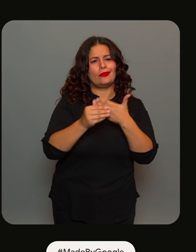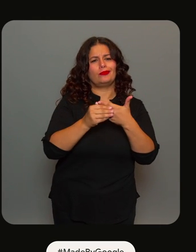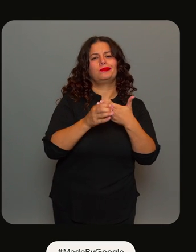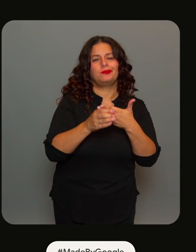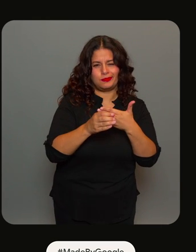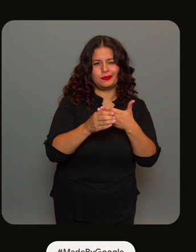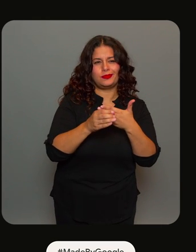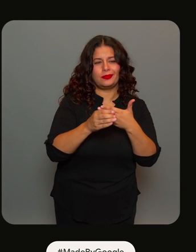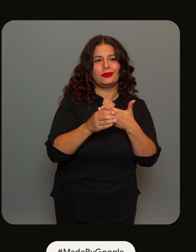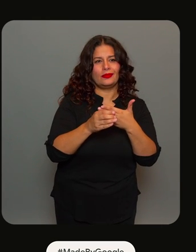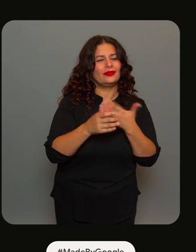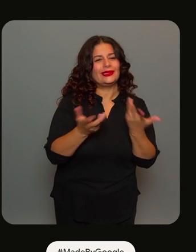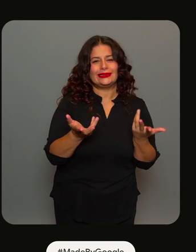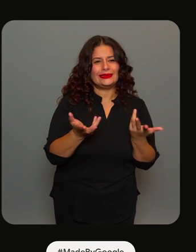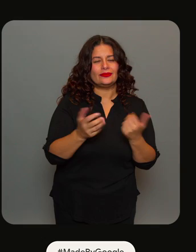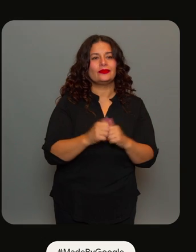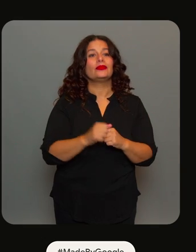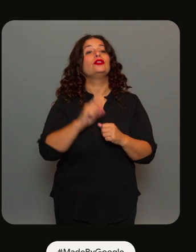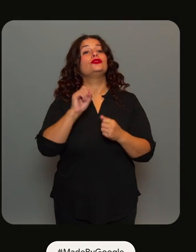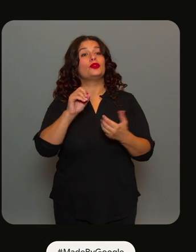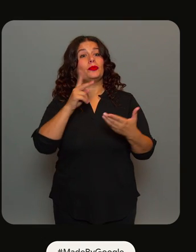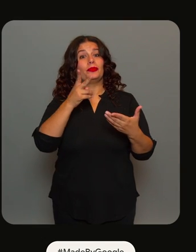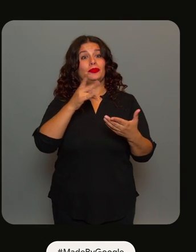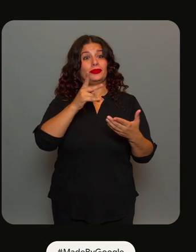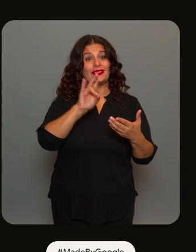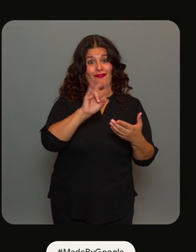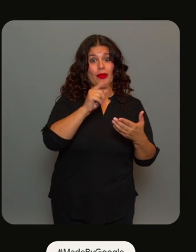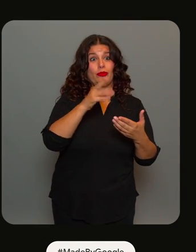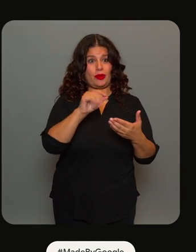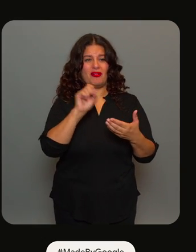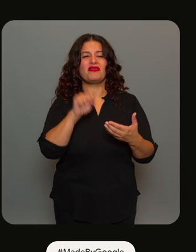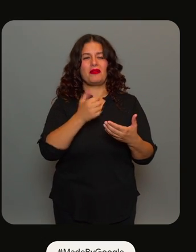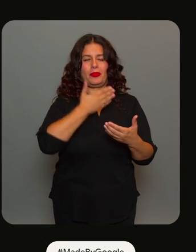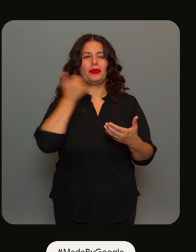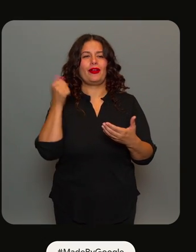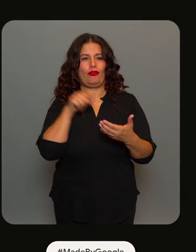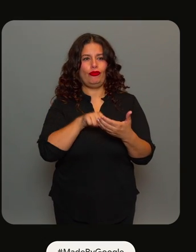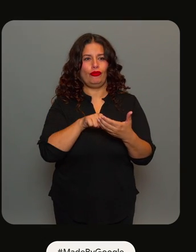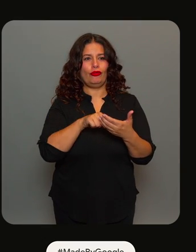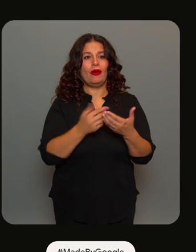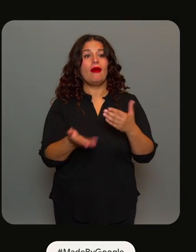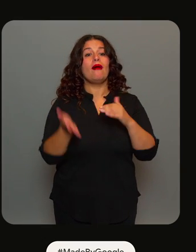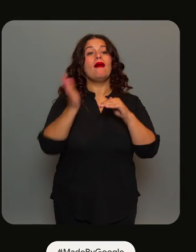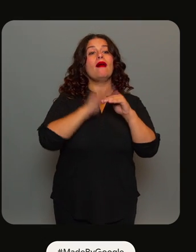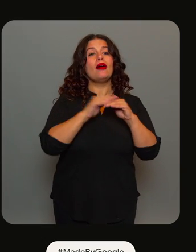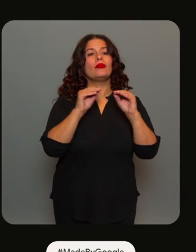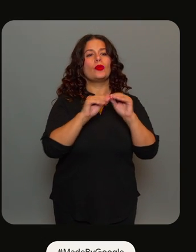Pixel 7 Pro can do better, increasing zoom magnification without the added bulk.